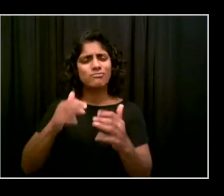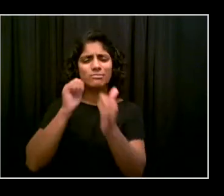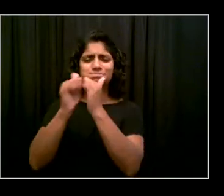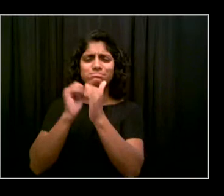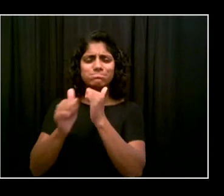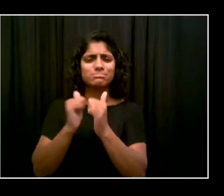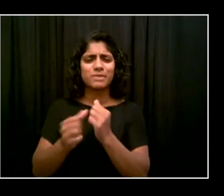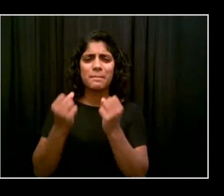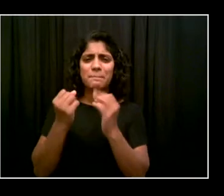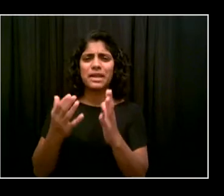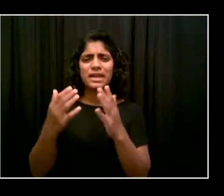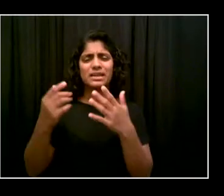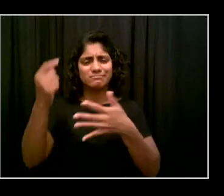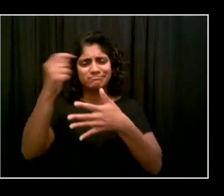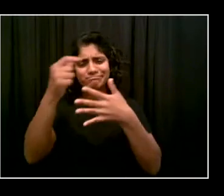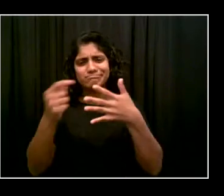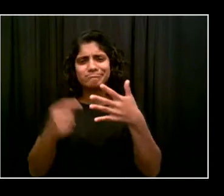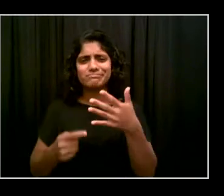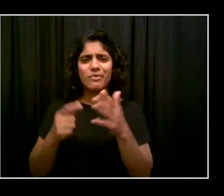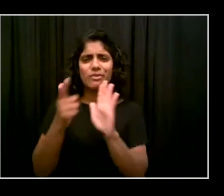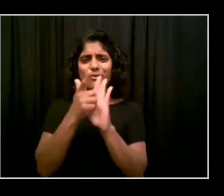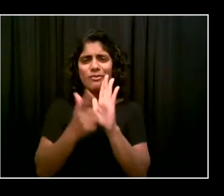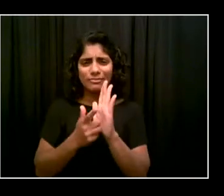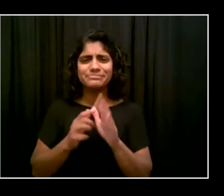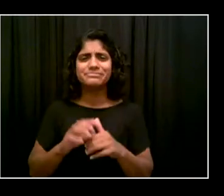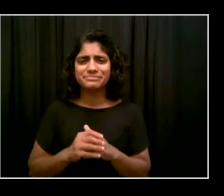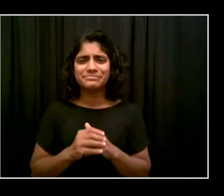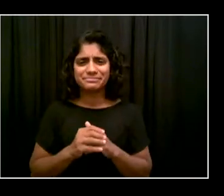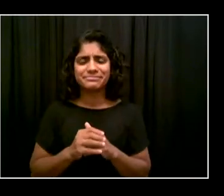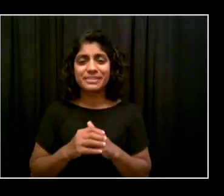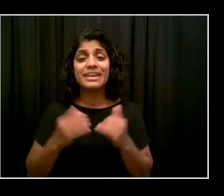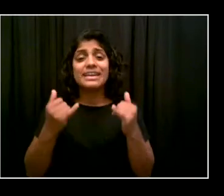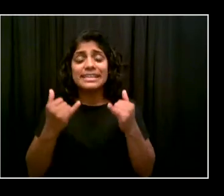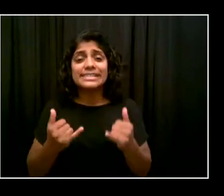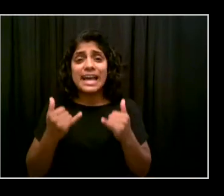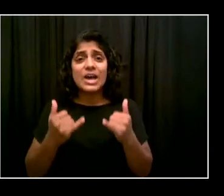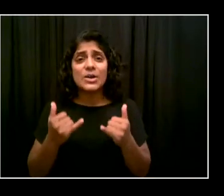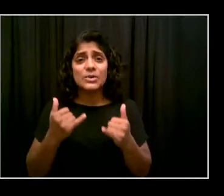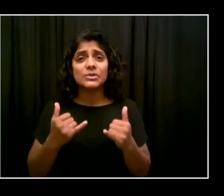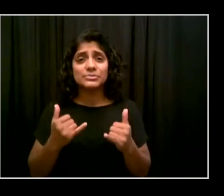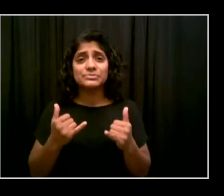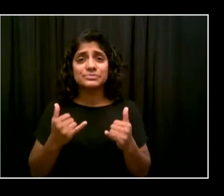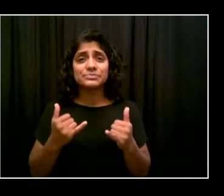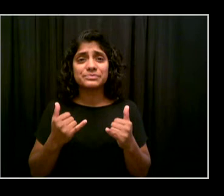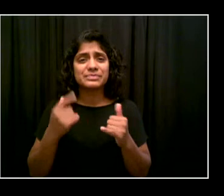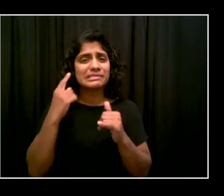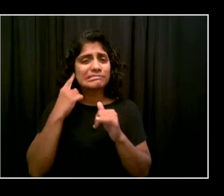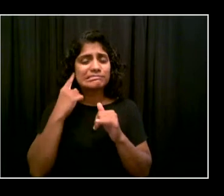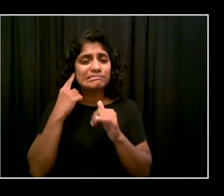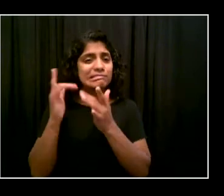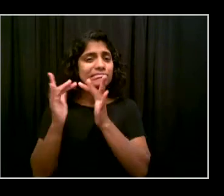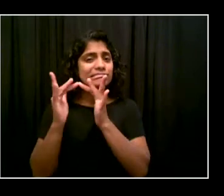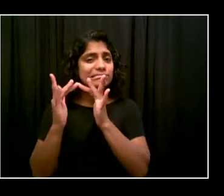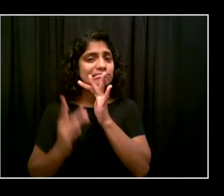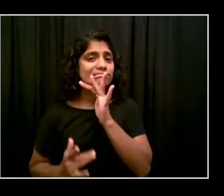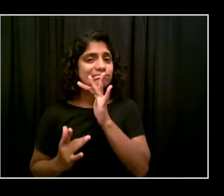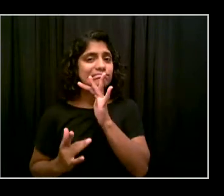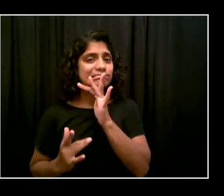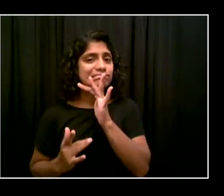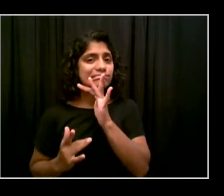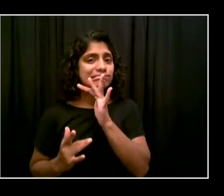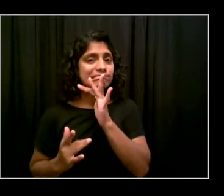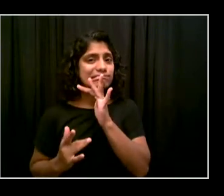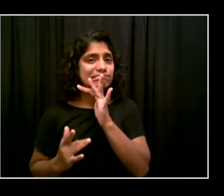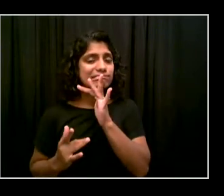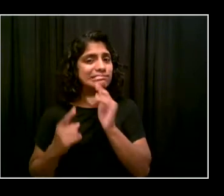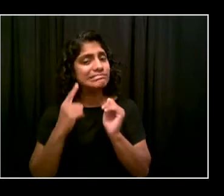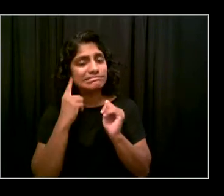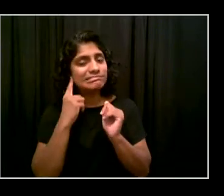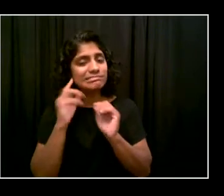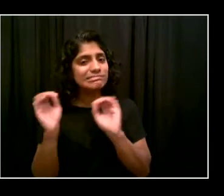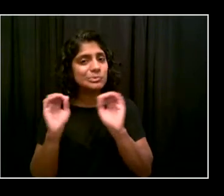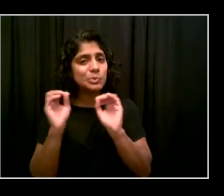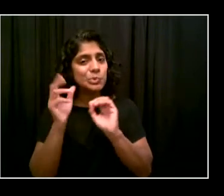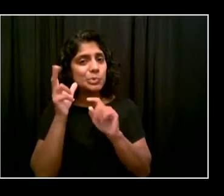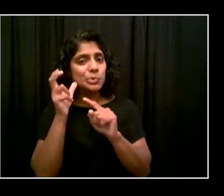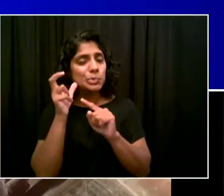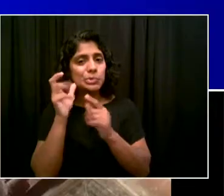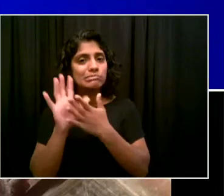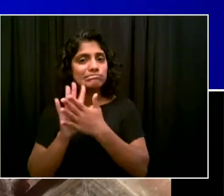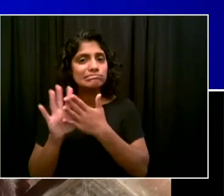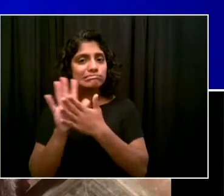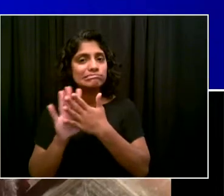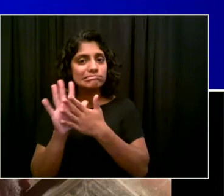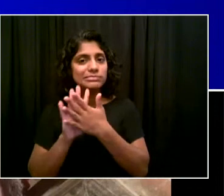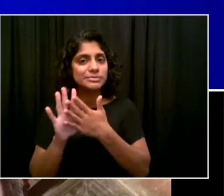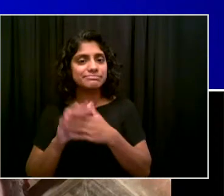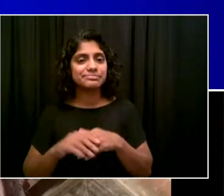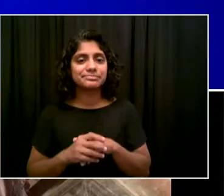BUT OTHER AREAS.